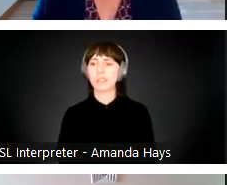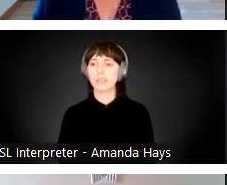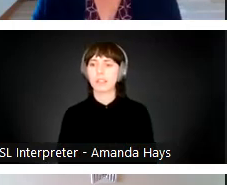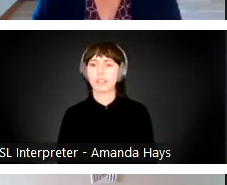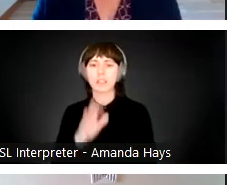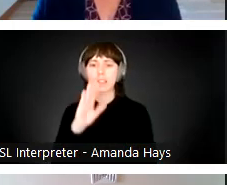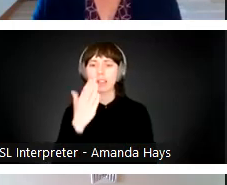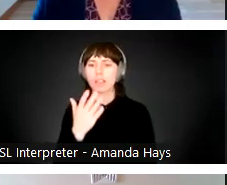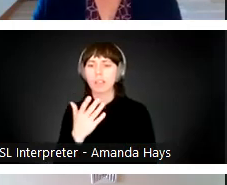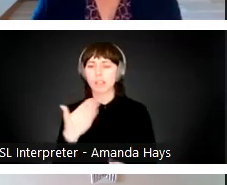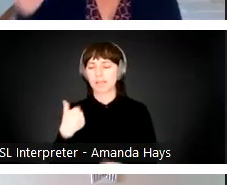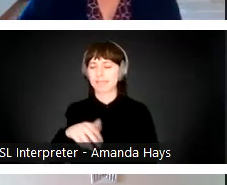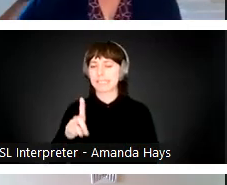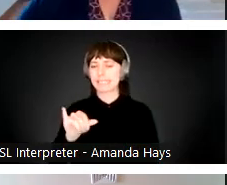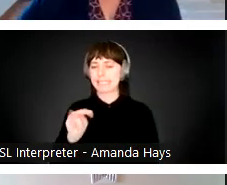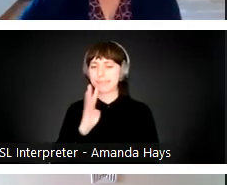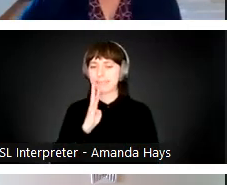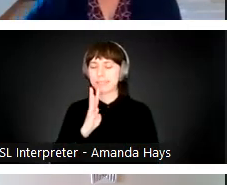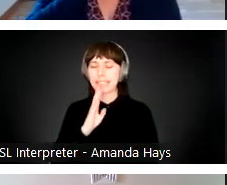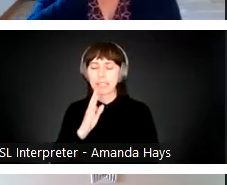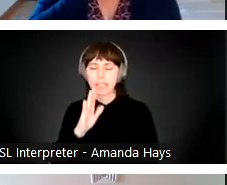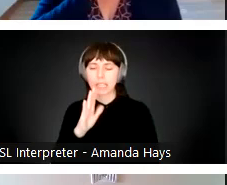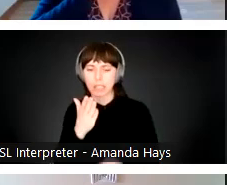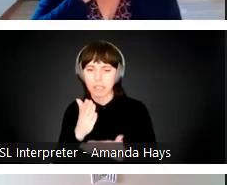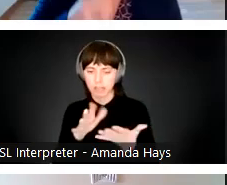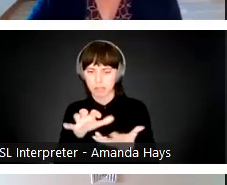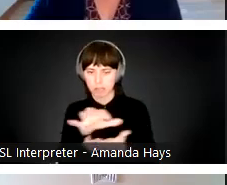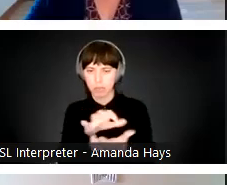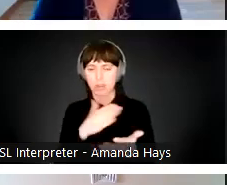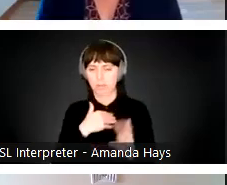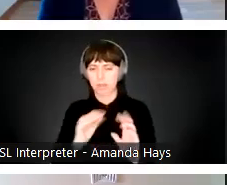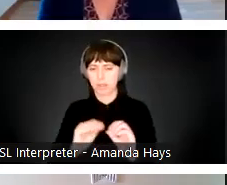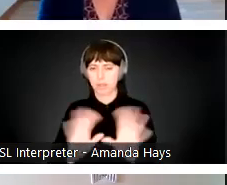this is Dylan of course- the Oregon